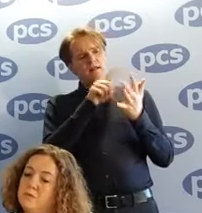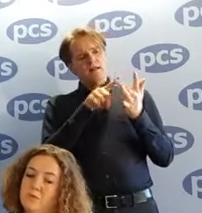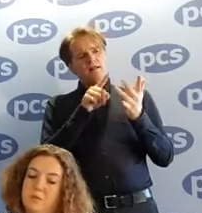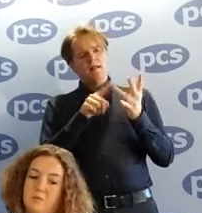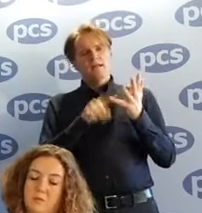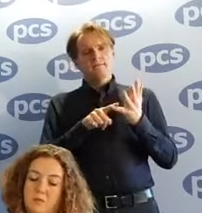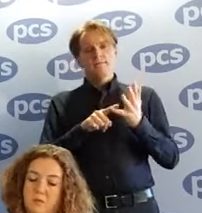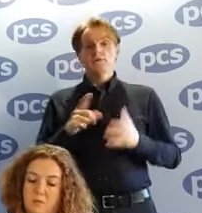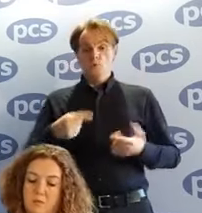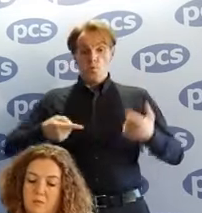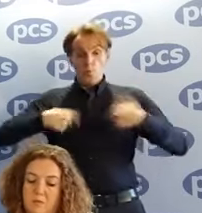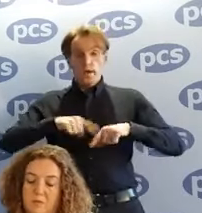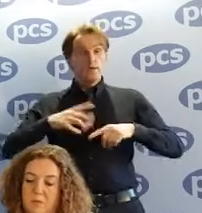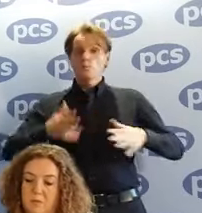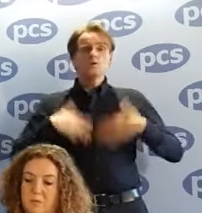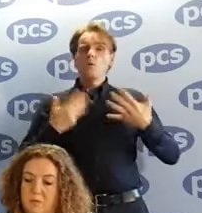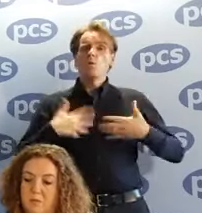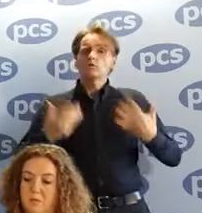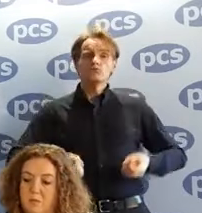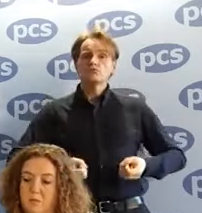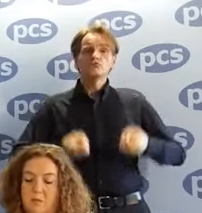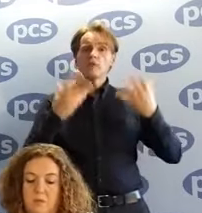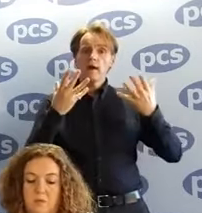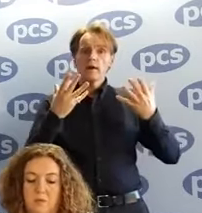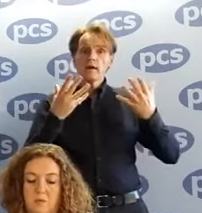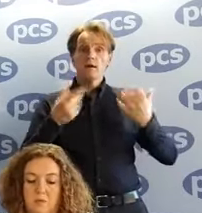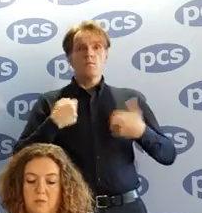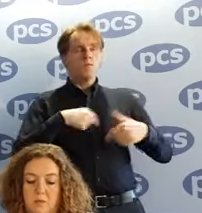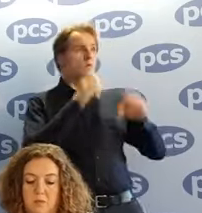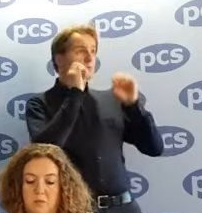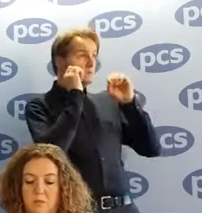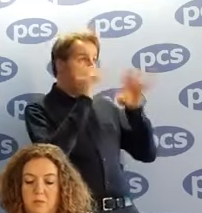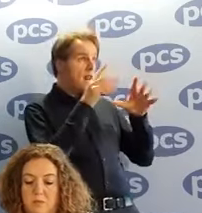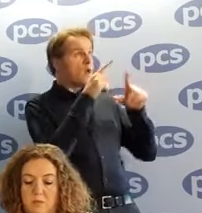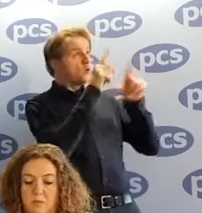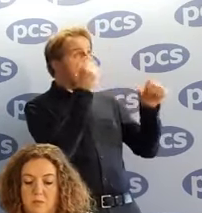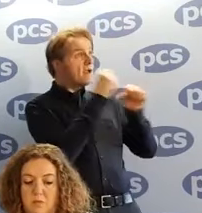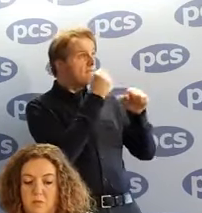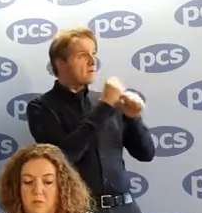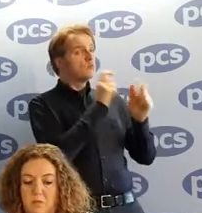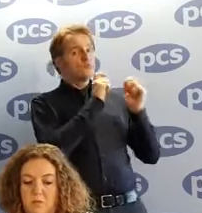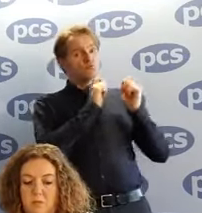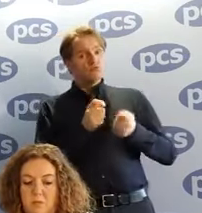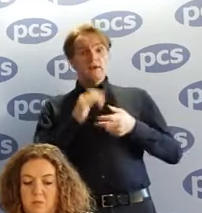strikes but to realise if they continue to treat you worse than anyone else we